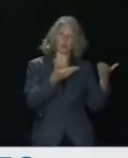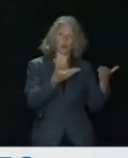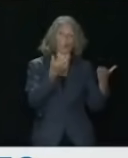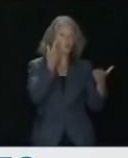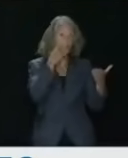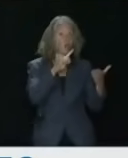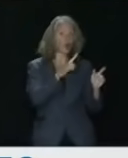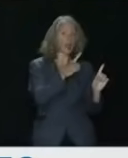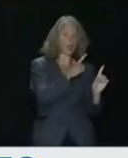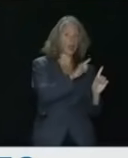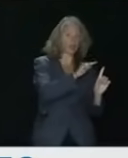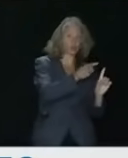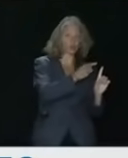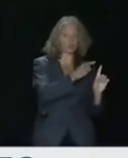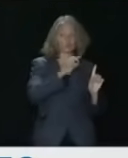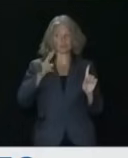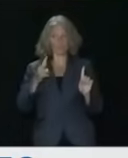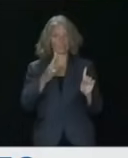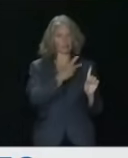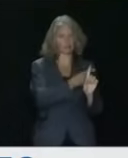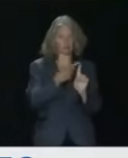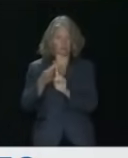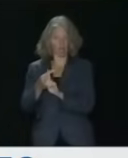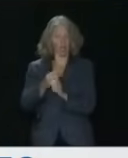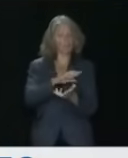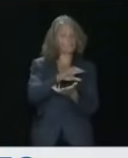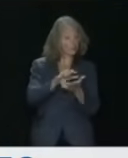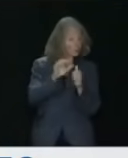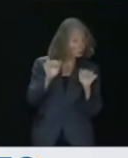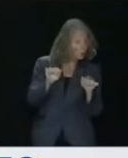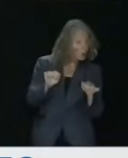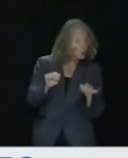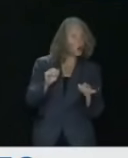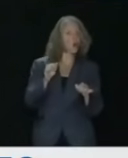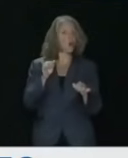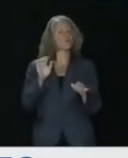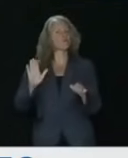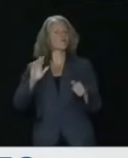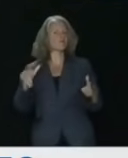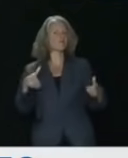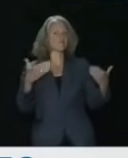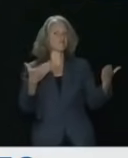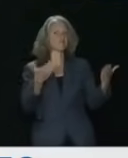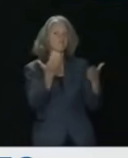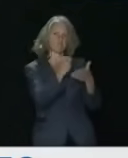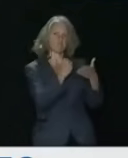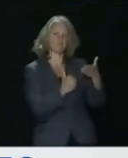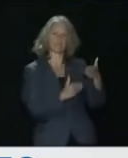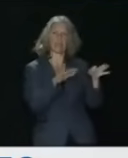SAFETY AND EFFECTIVENESS OF THE